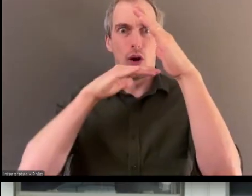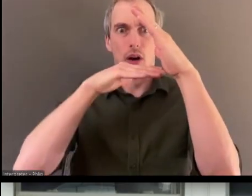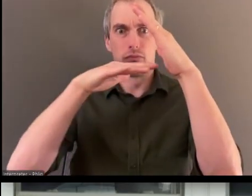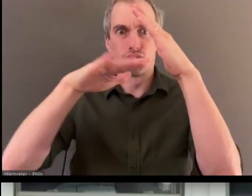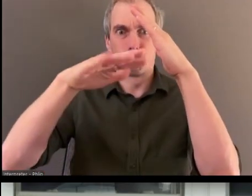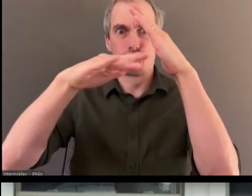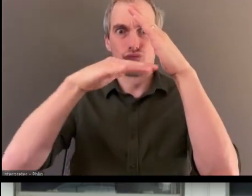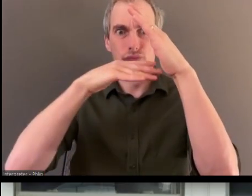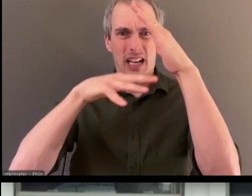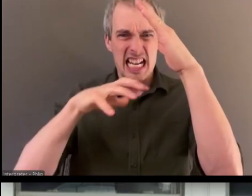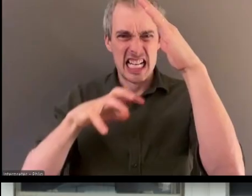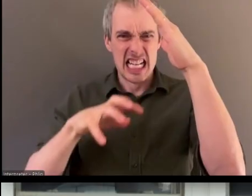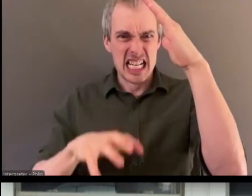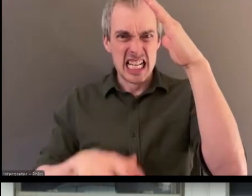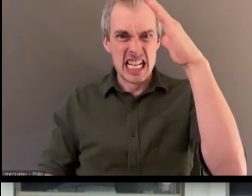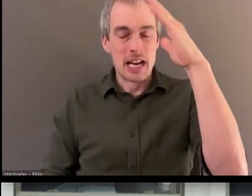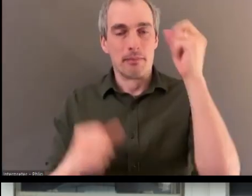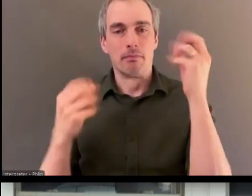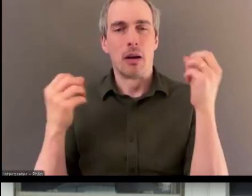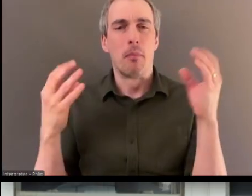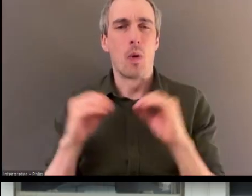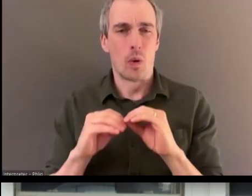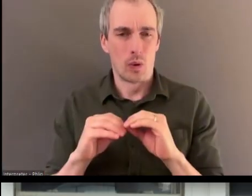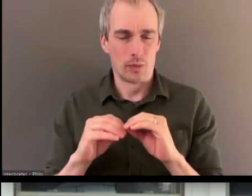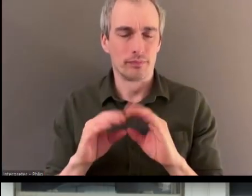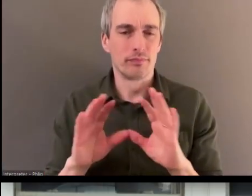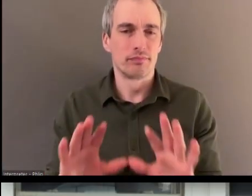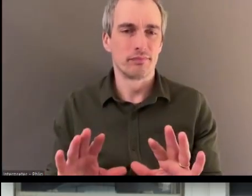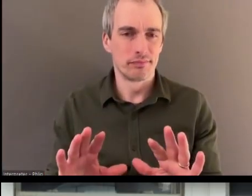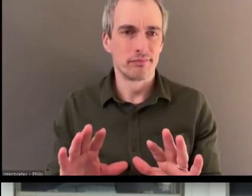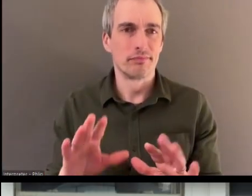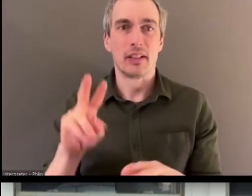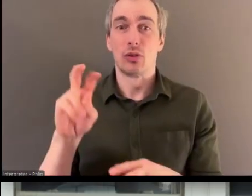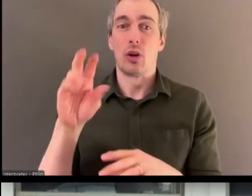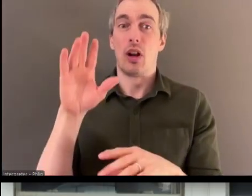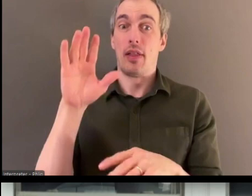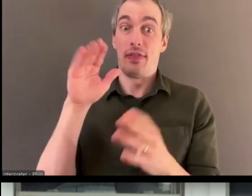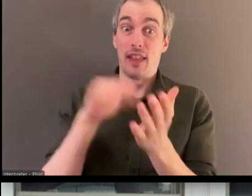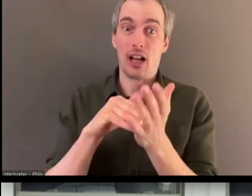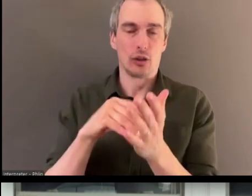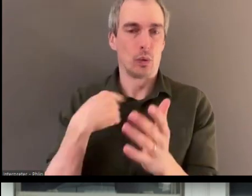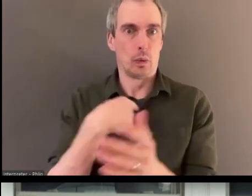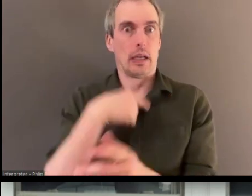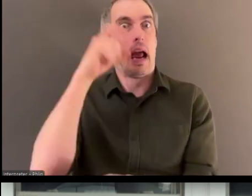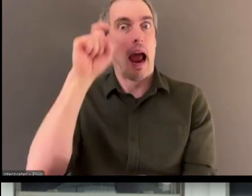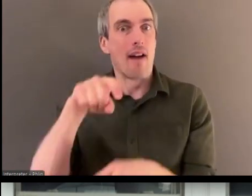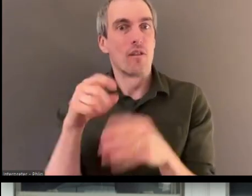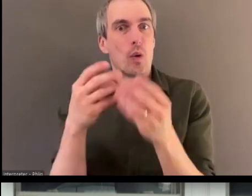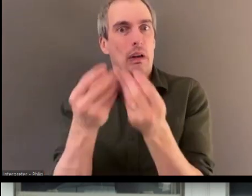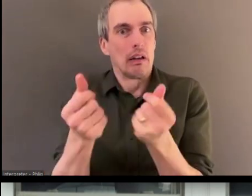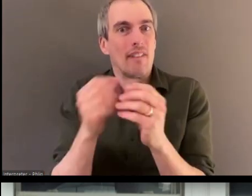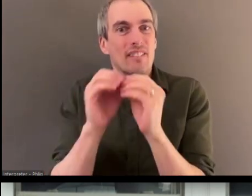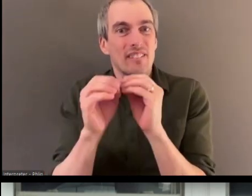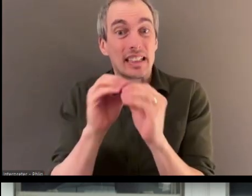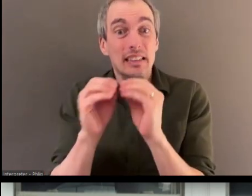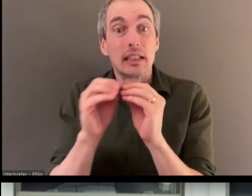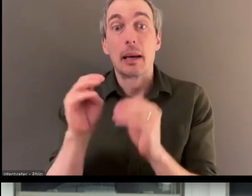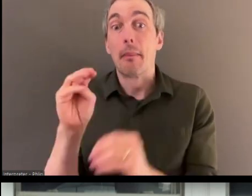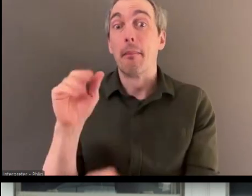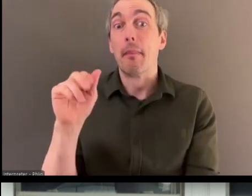about. Manual remediation that we've been quoted on costs from $5 to $35 per page.